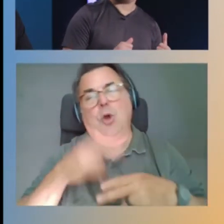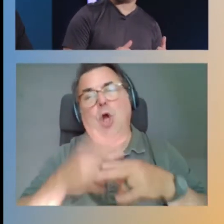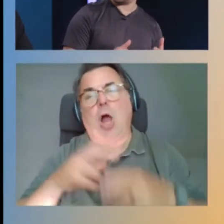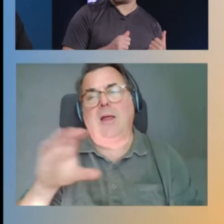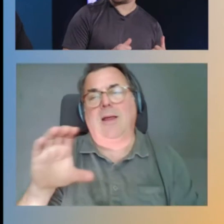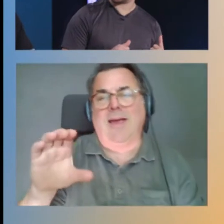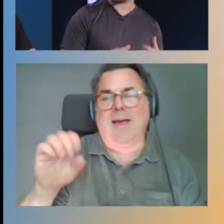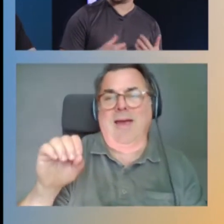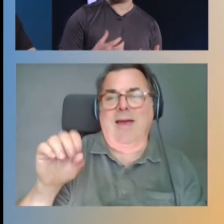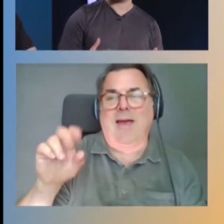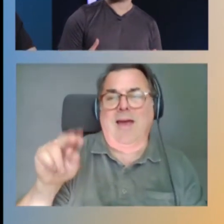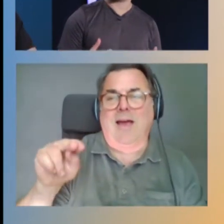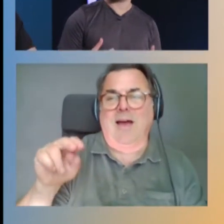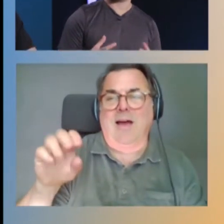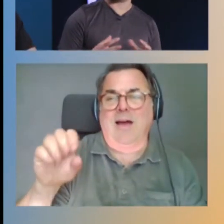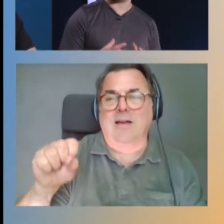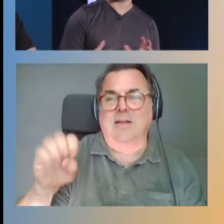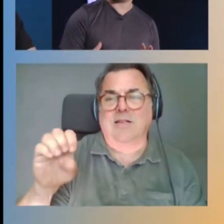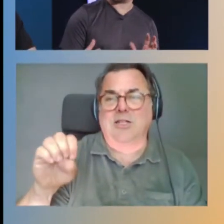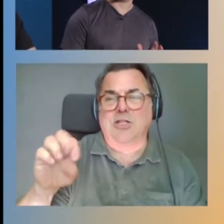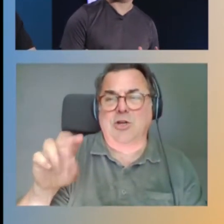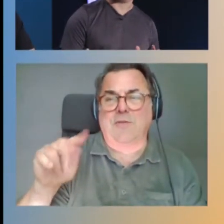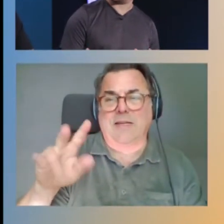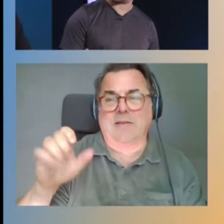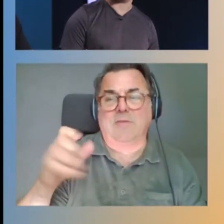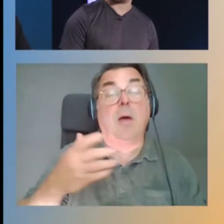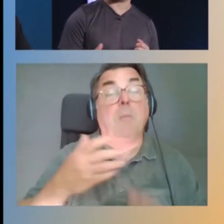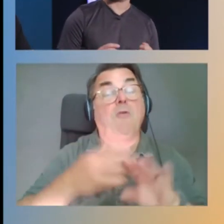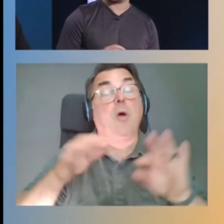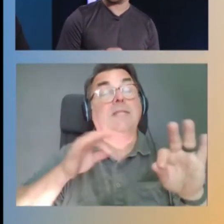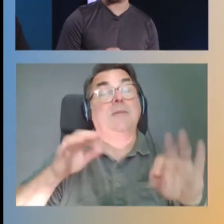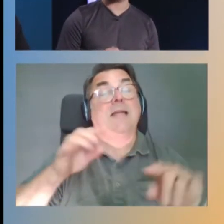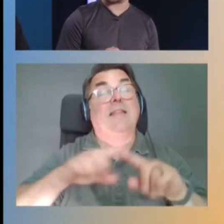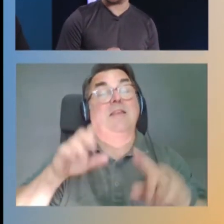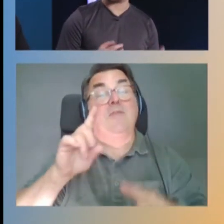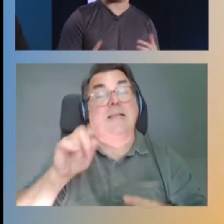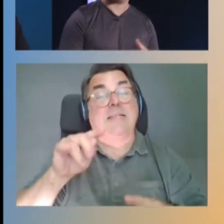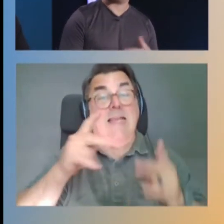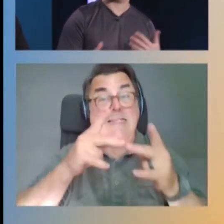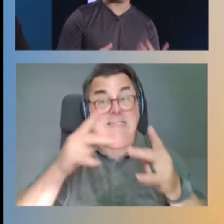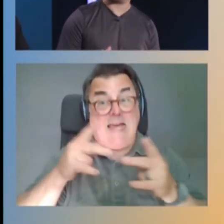Before, I talked to you about the different data types that machine learning practitioners choose between